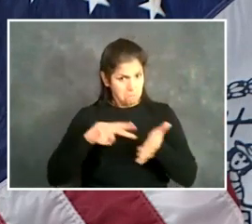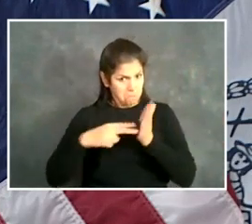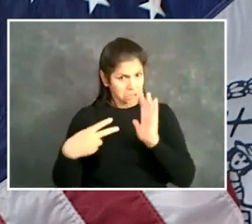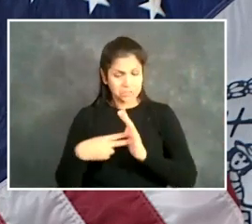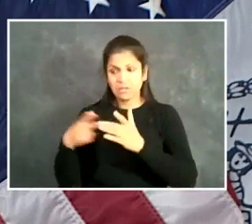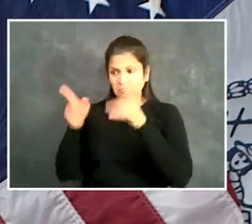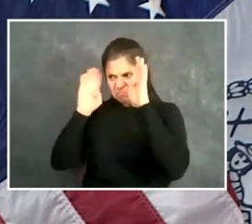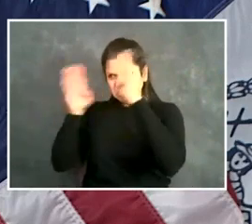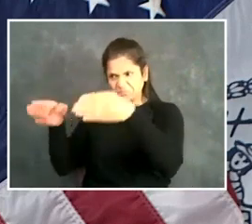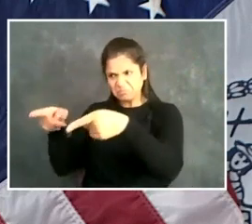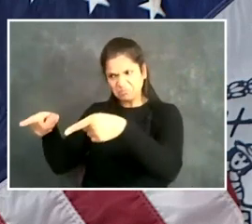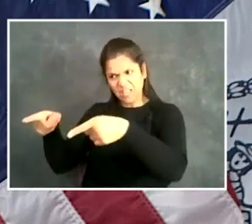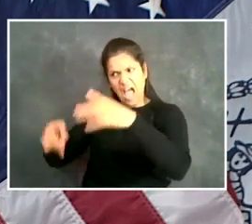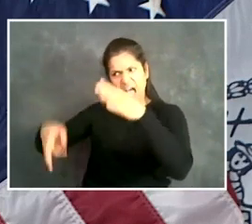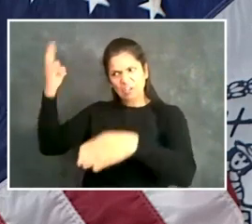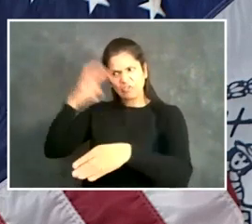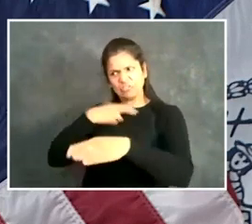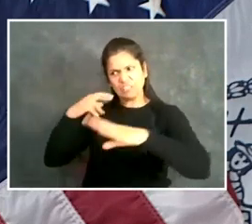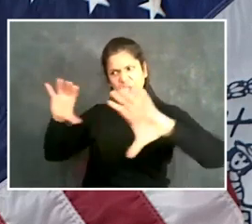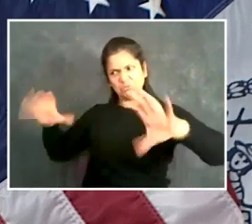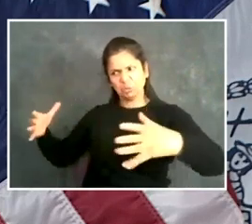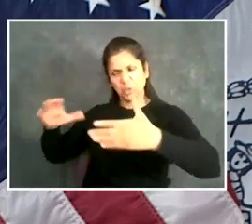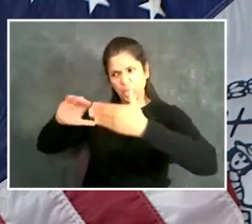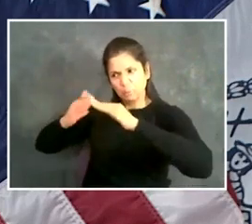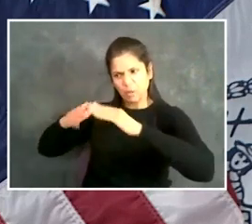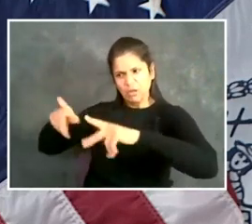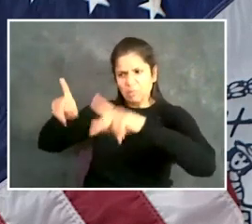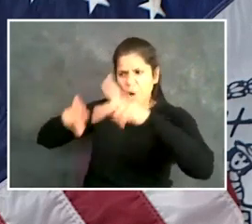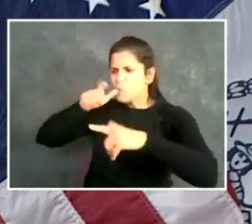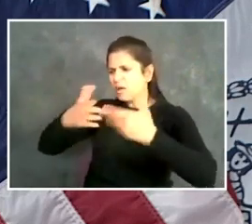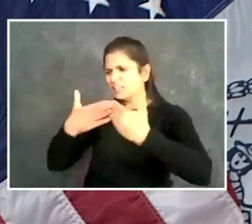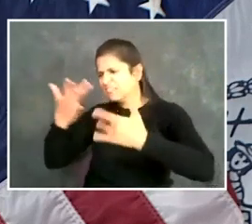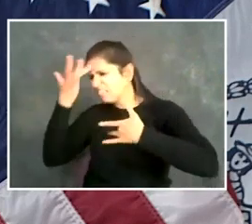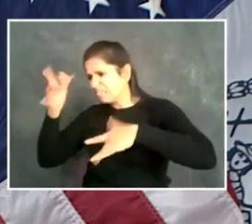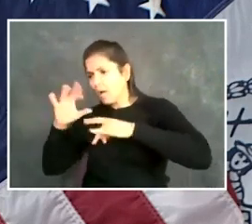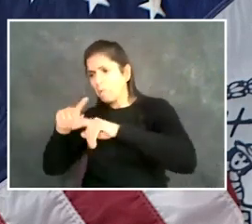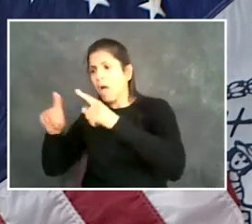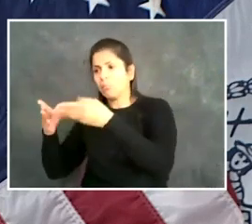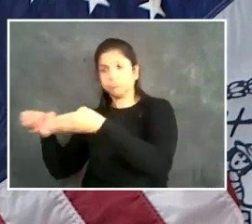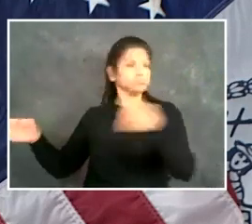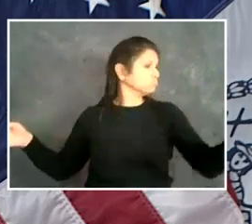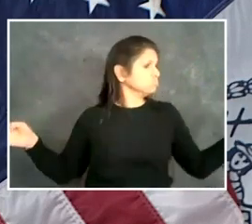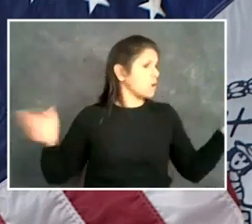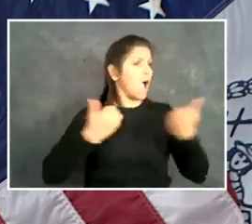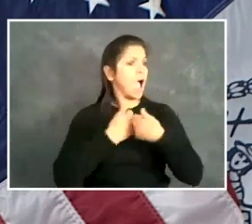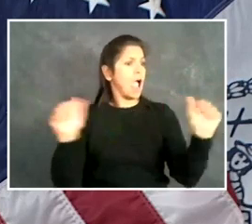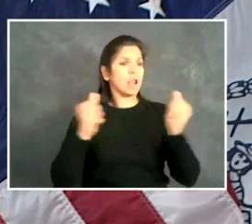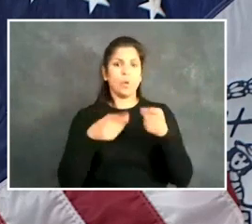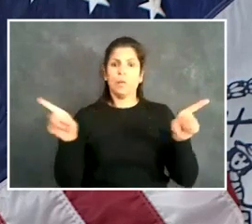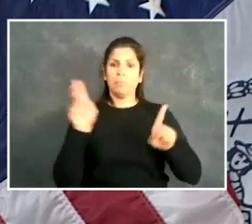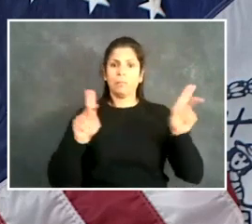YOU ARE ASYMPTOMATIC, POTENTIALLY, YOU SHOULD SEEK OUT TESTING TO BE CERTAIN?